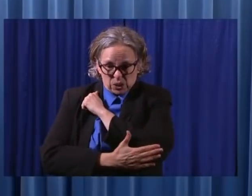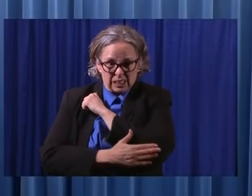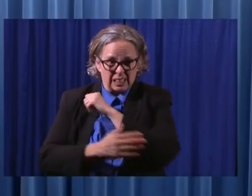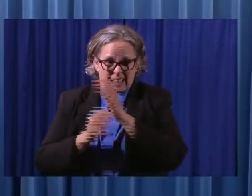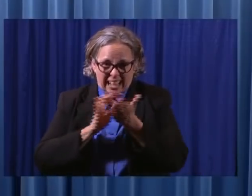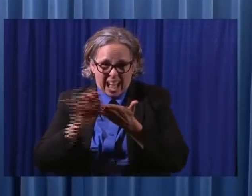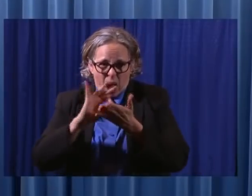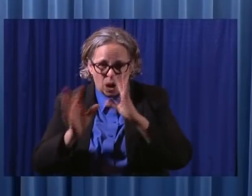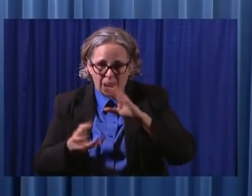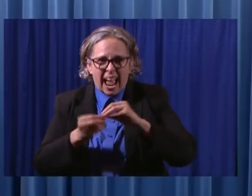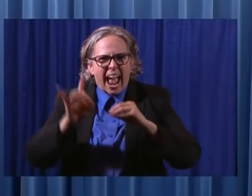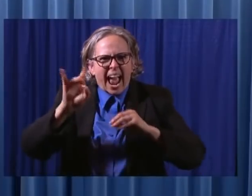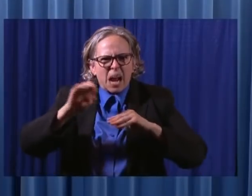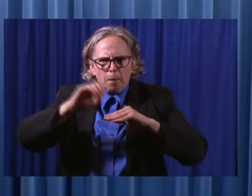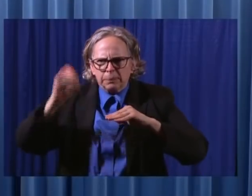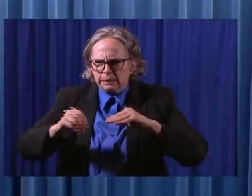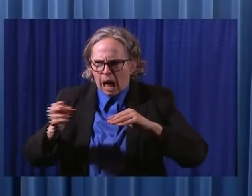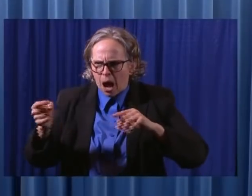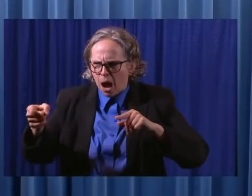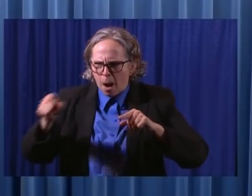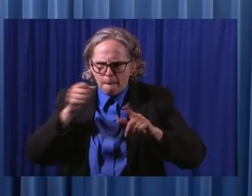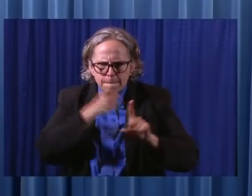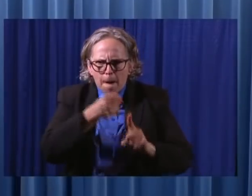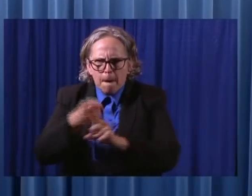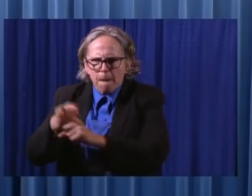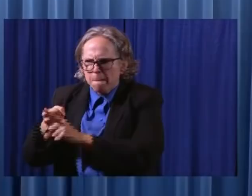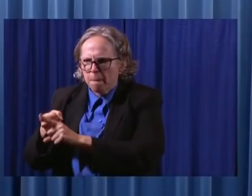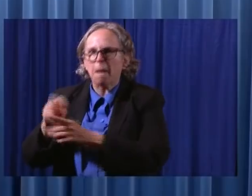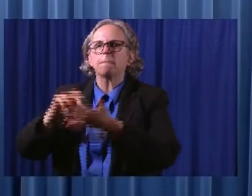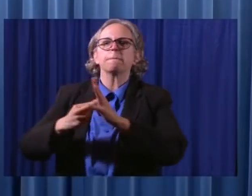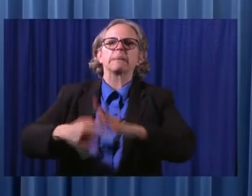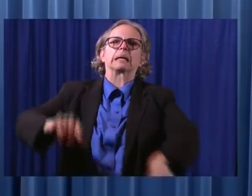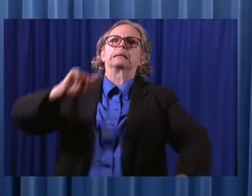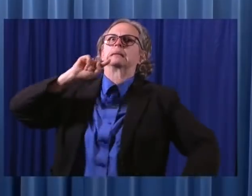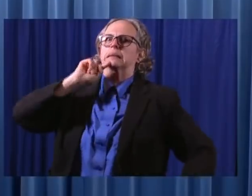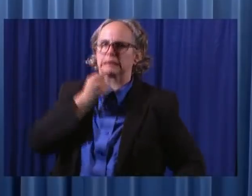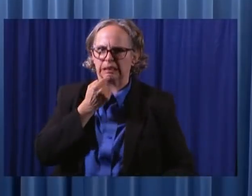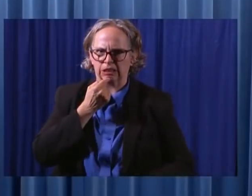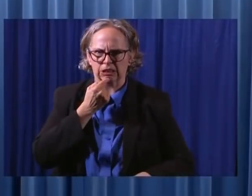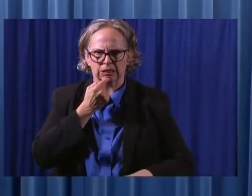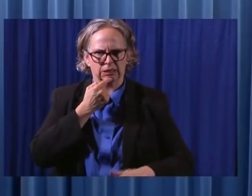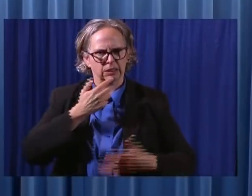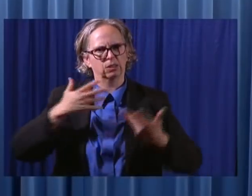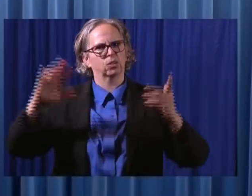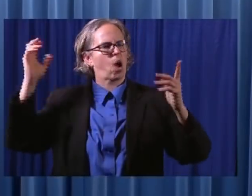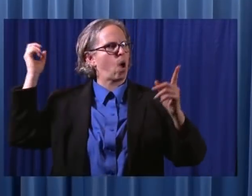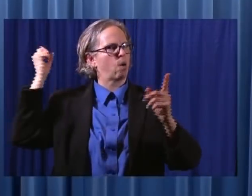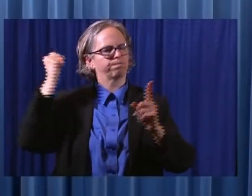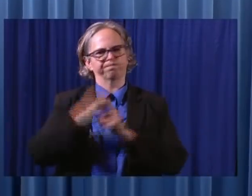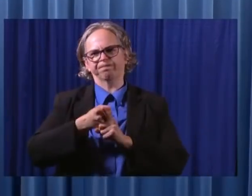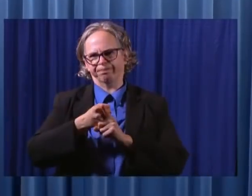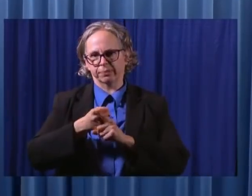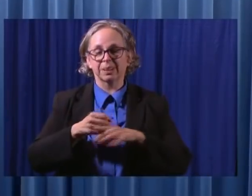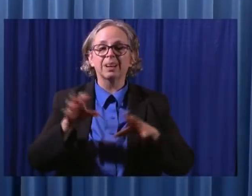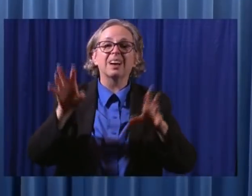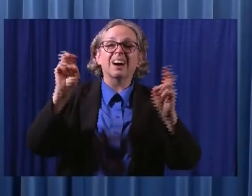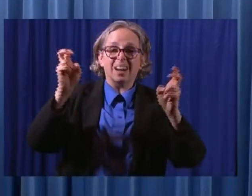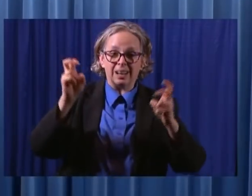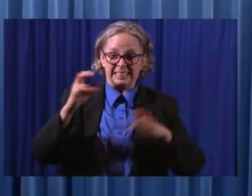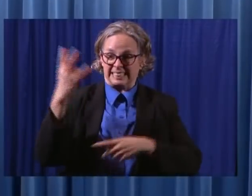HOSPITALS. A COUNTY IS FLAGGED FOR THE INDICATOR WHEN THE REGIONAL ICU OCCUPANCY GOES ABOVE 80% FOR AT